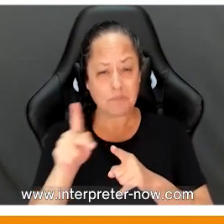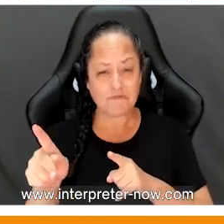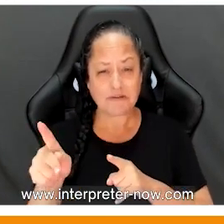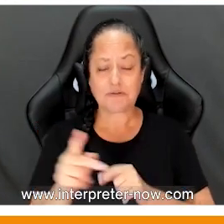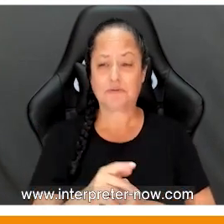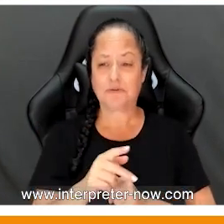professionalism.